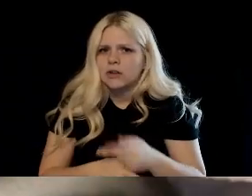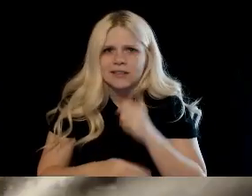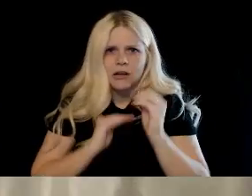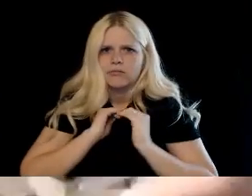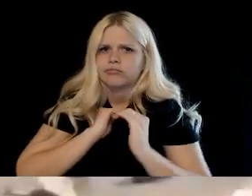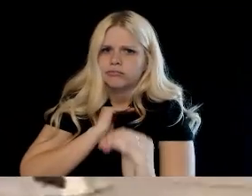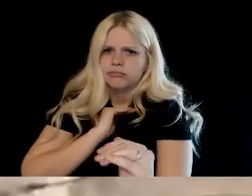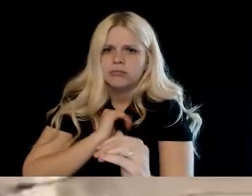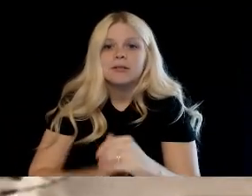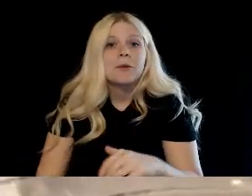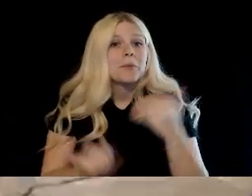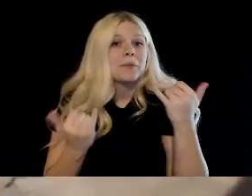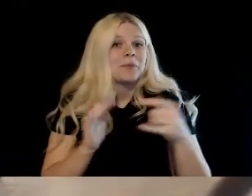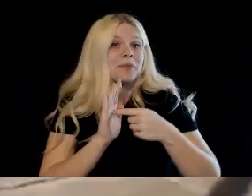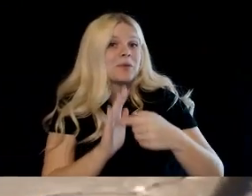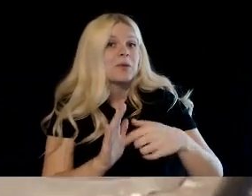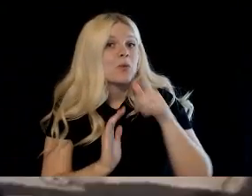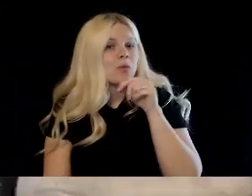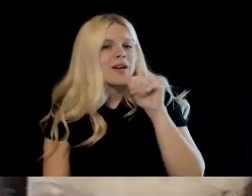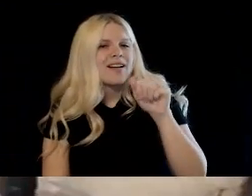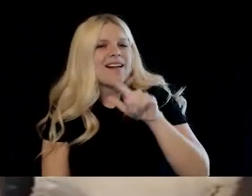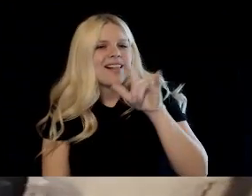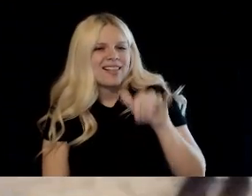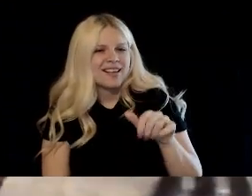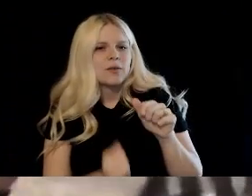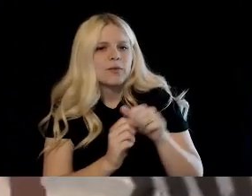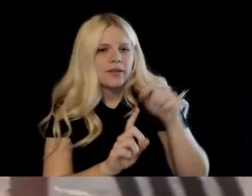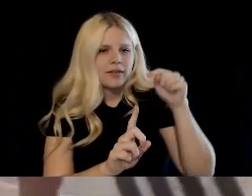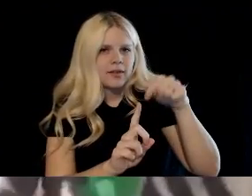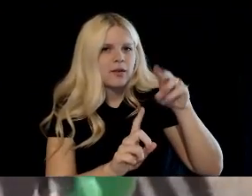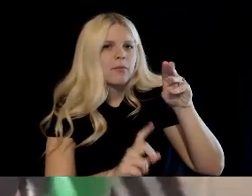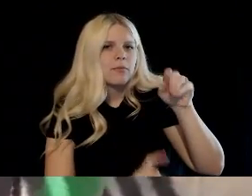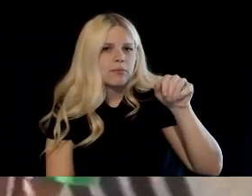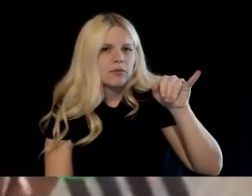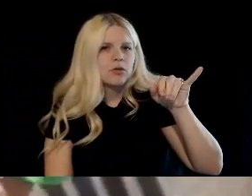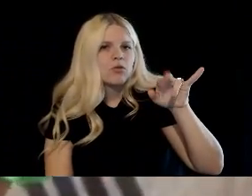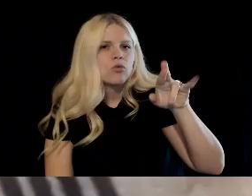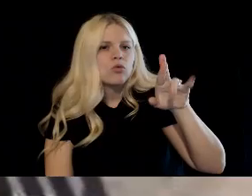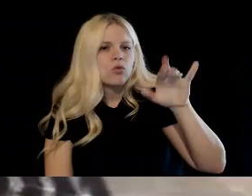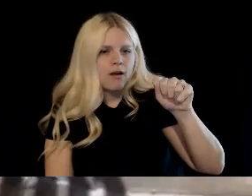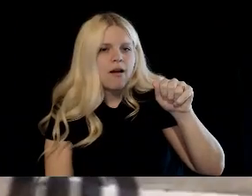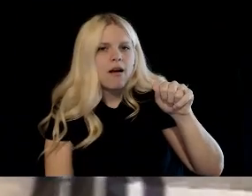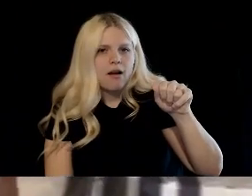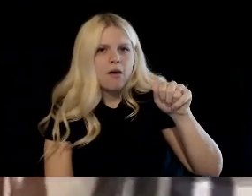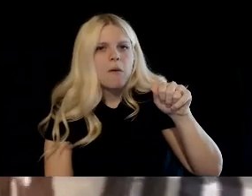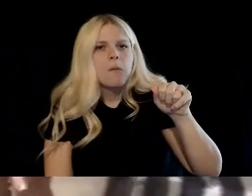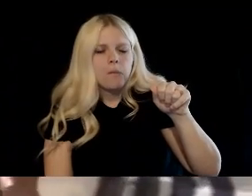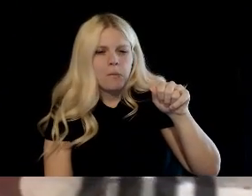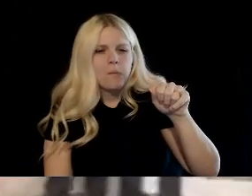gonna do a painting with Mira. Erica: Okay Ali and Mira- one of our harbor seals.